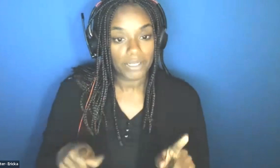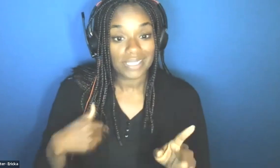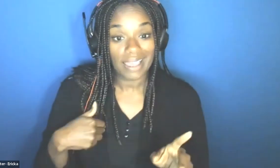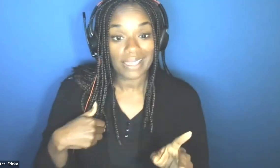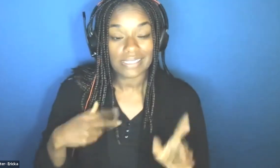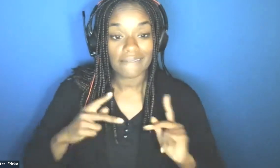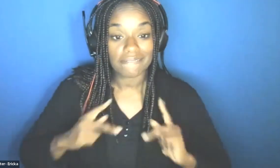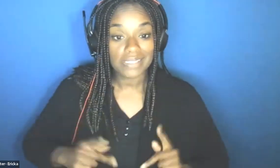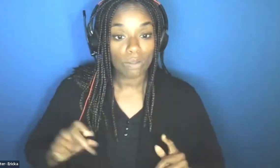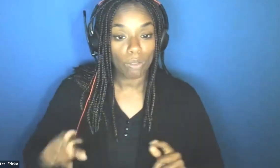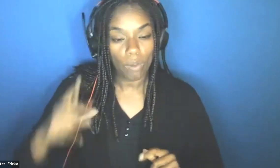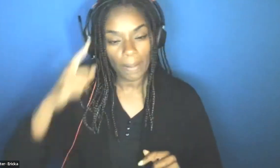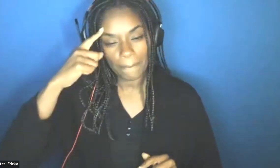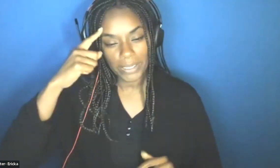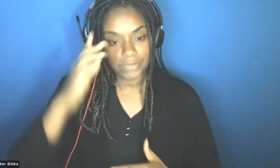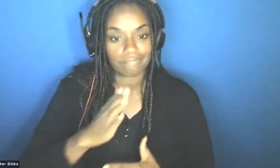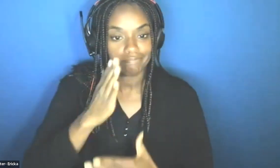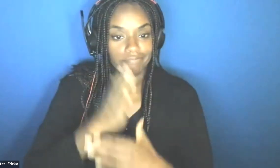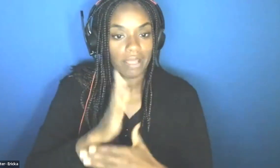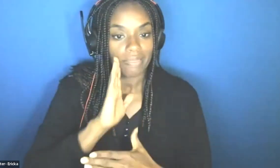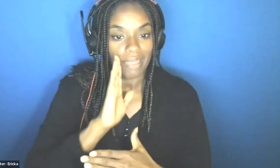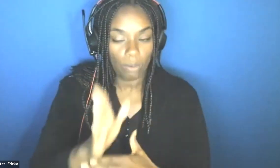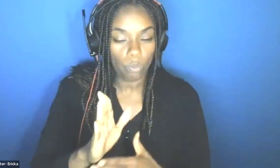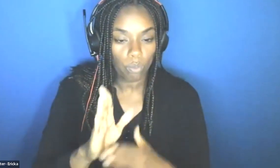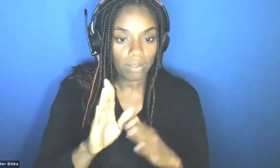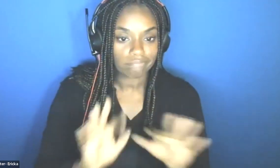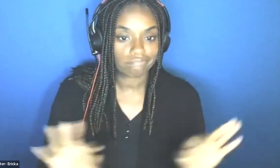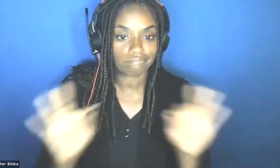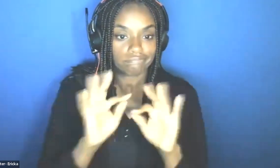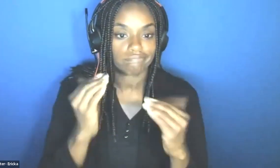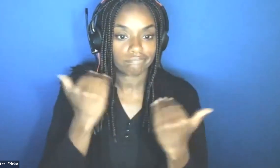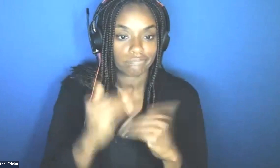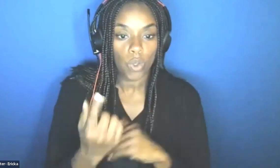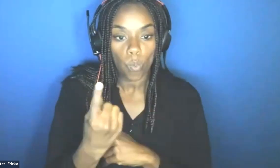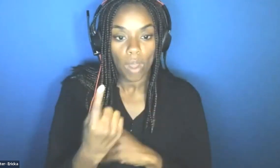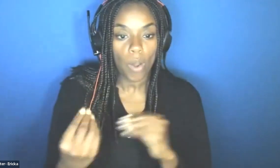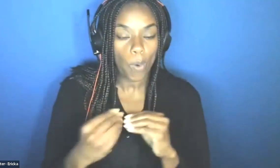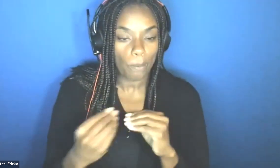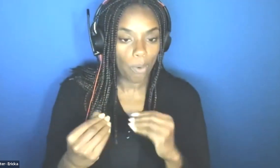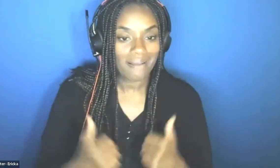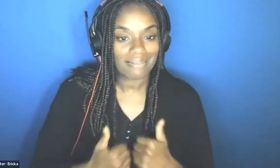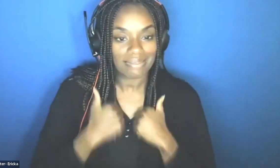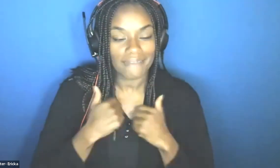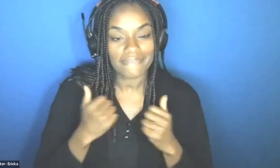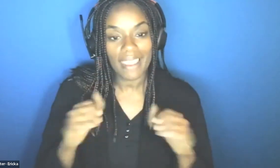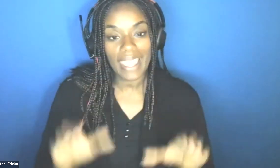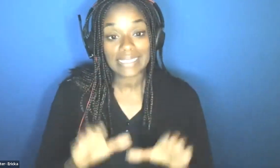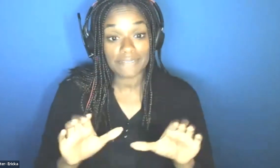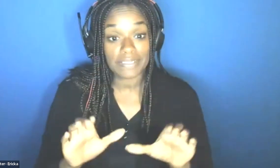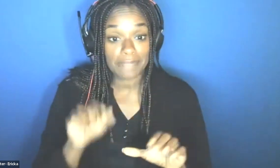So under the law, there are three ways that disability can be defined.